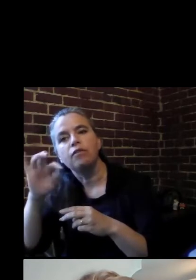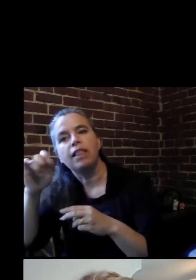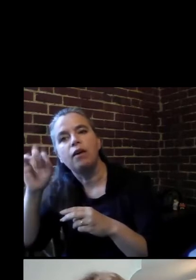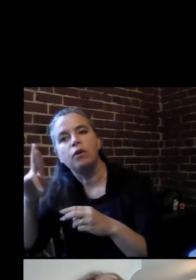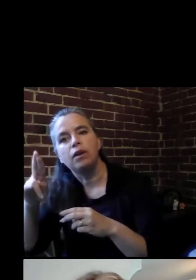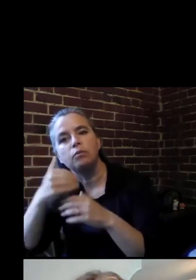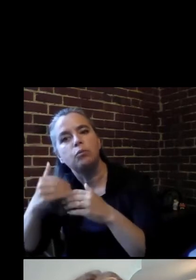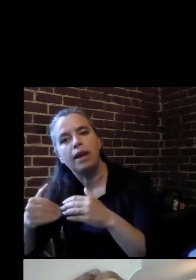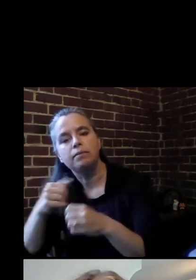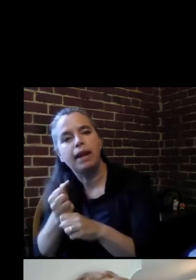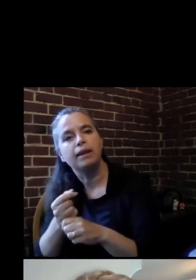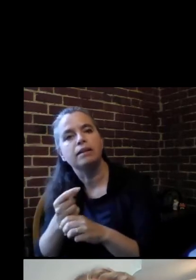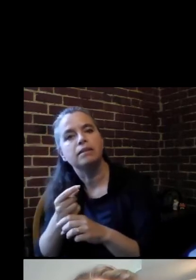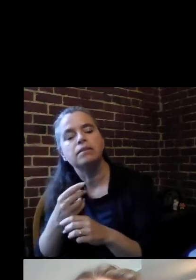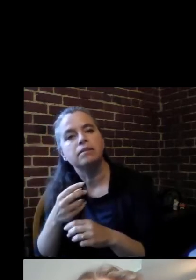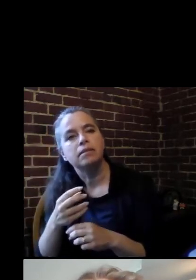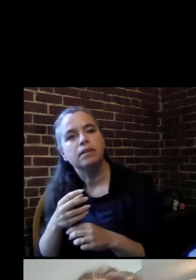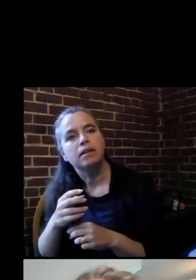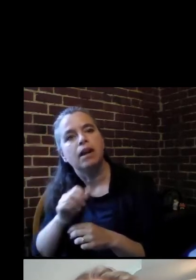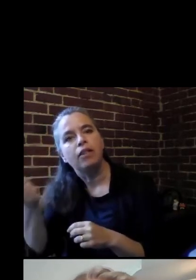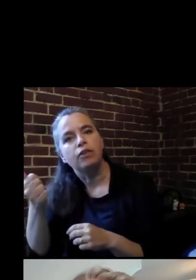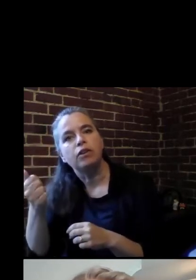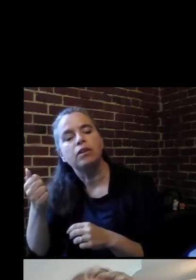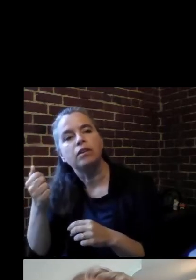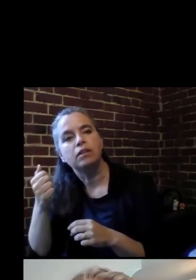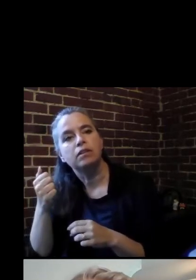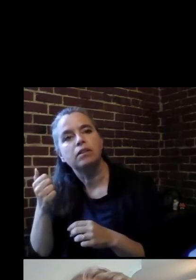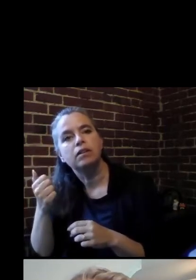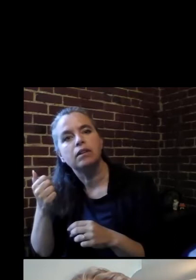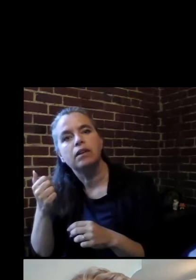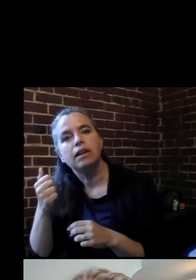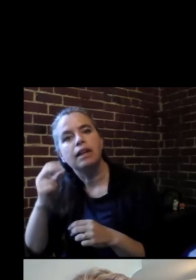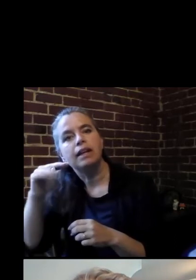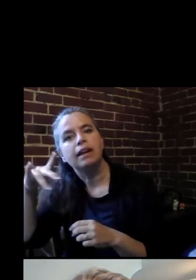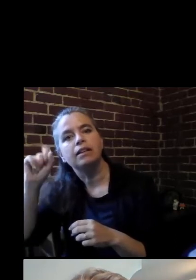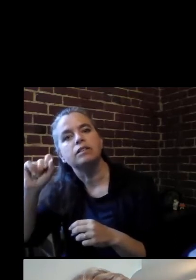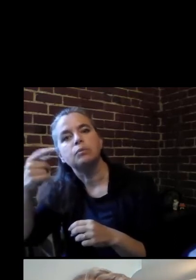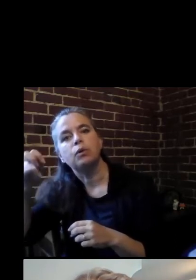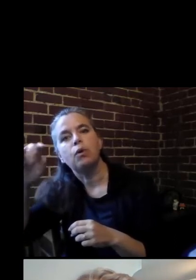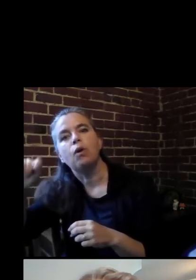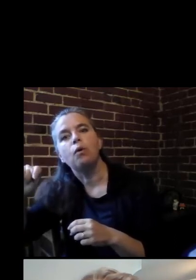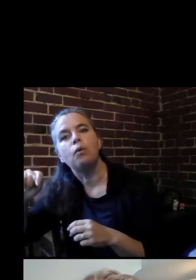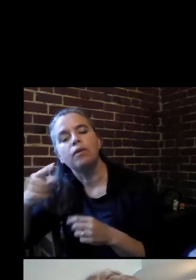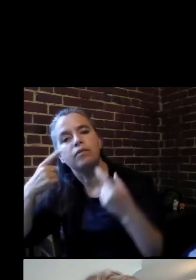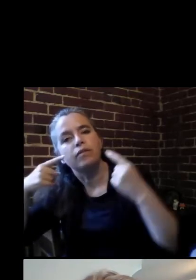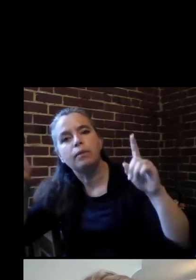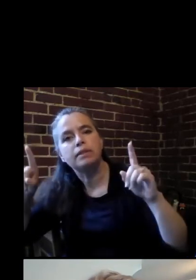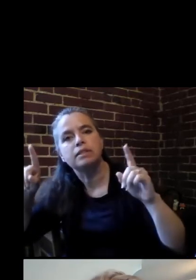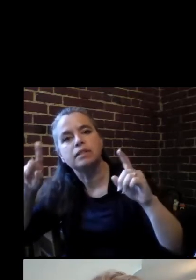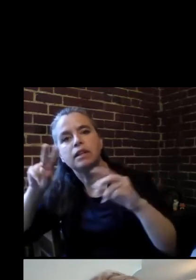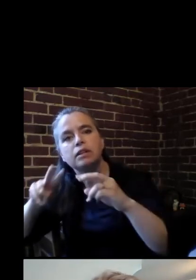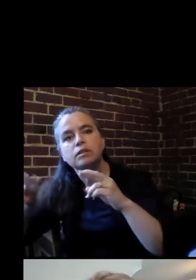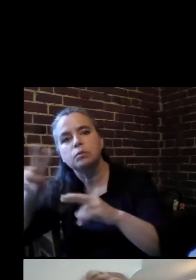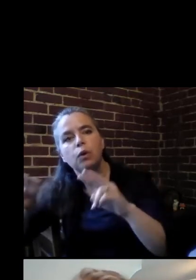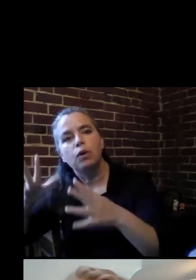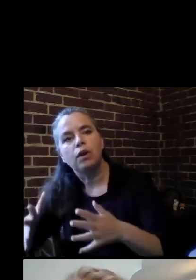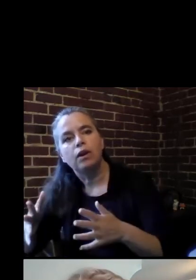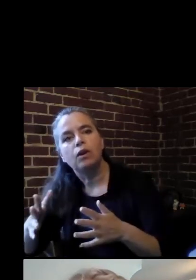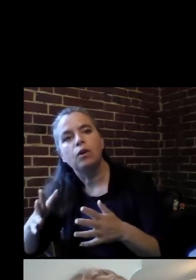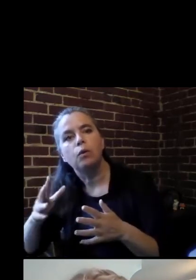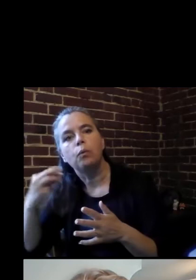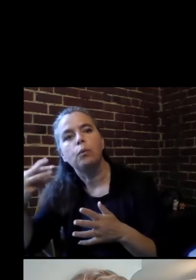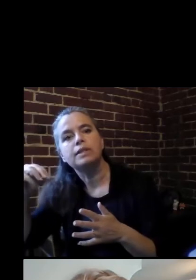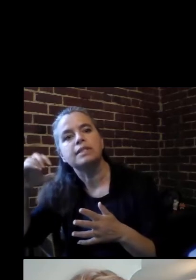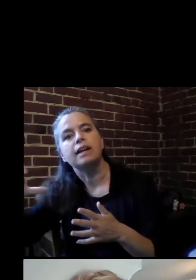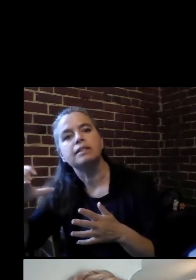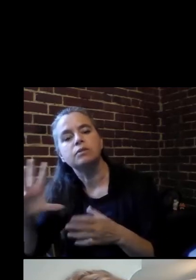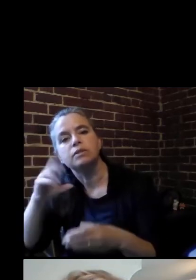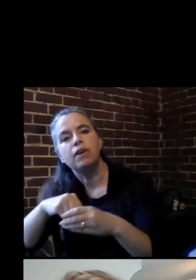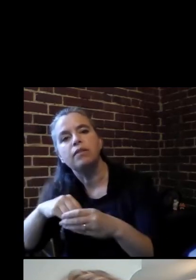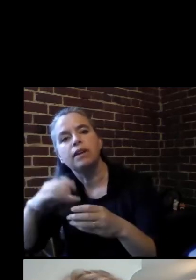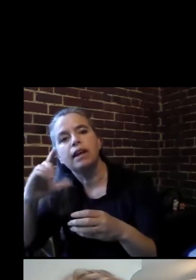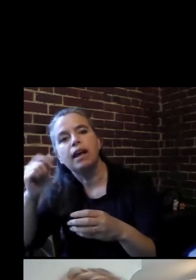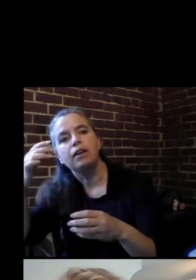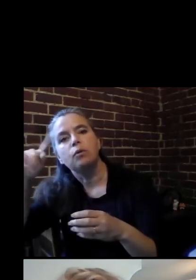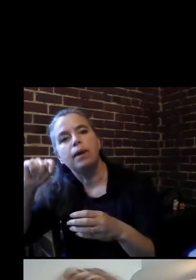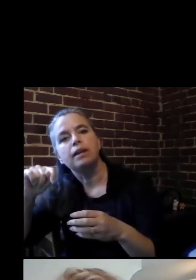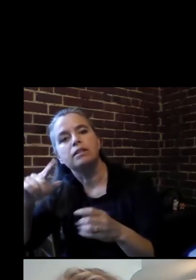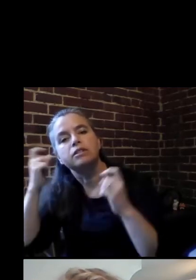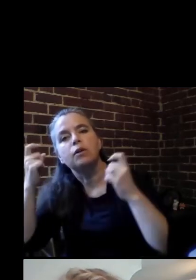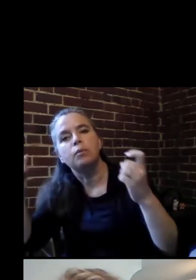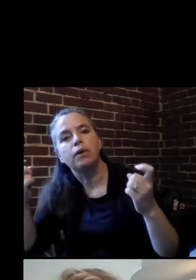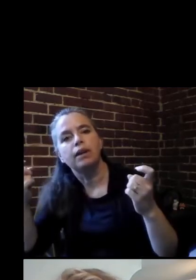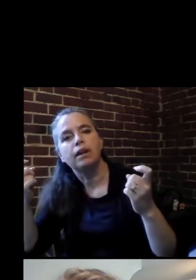Other ethnographic accounts. Nicolas Perrot (a famous explorer in Wisconsin) took part in a Calumet ceremony, more colloquially phone as a peace pipe.